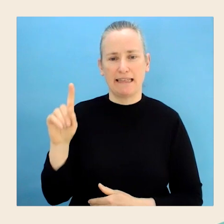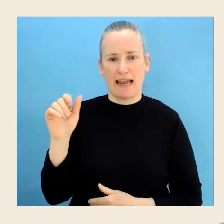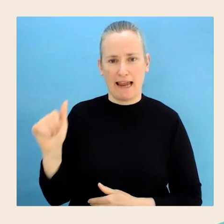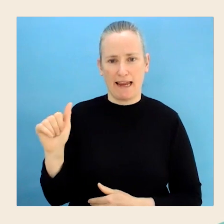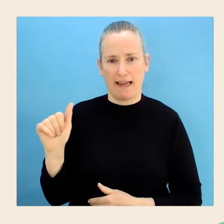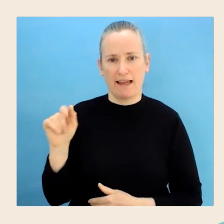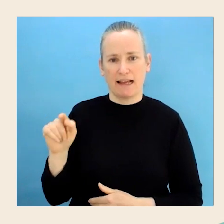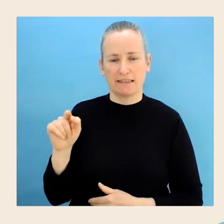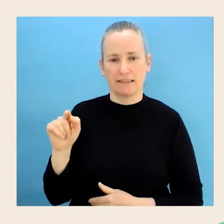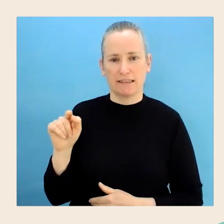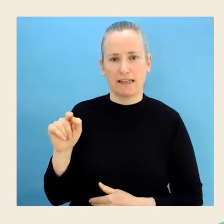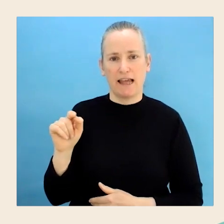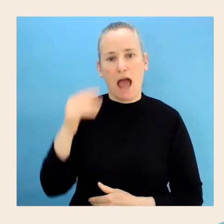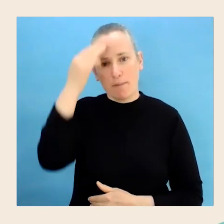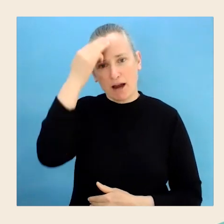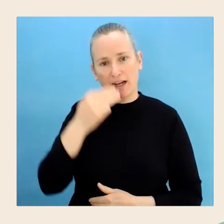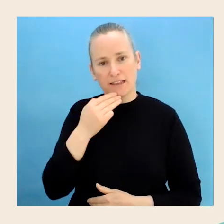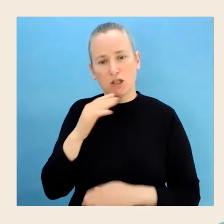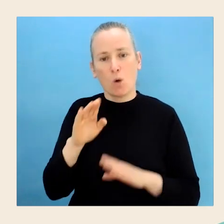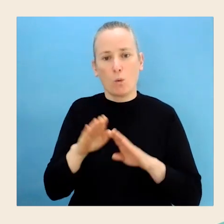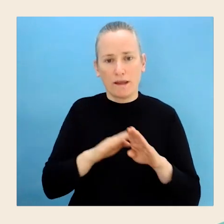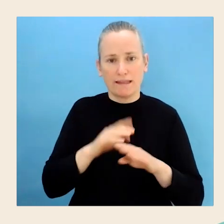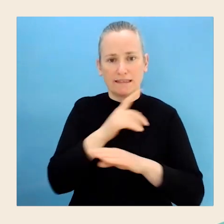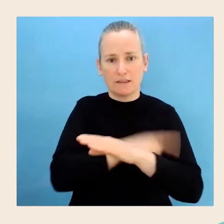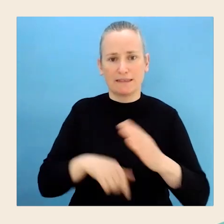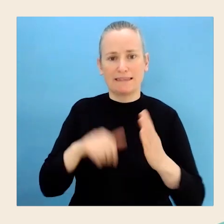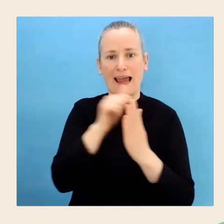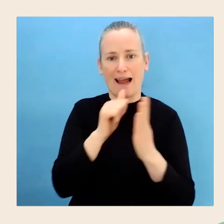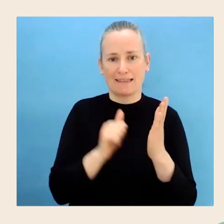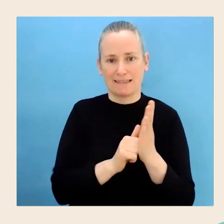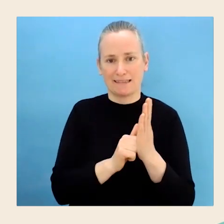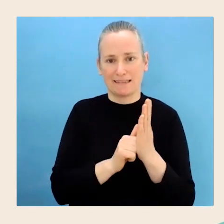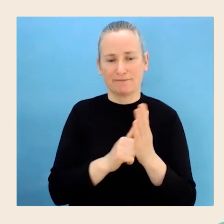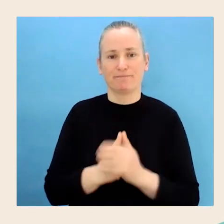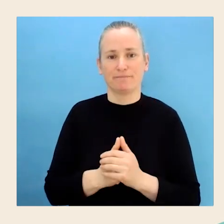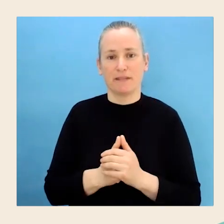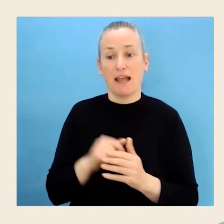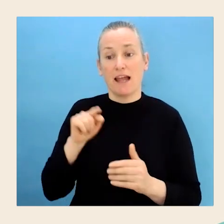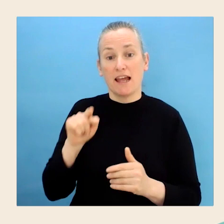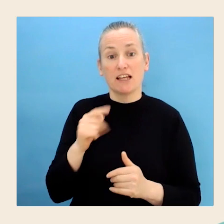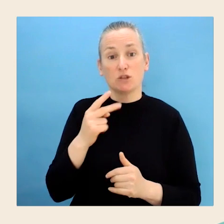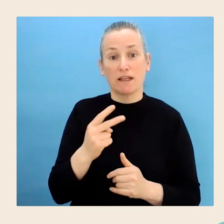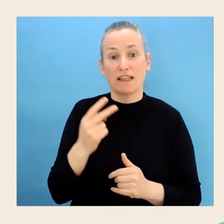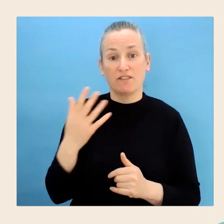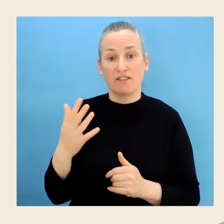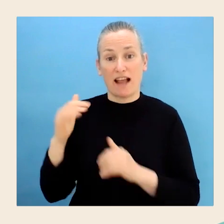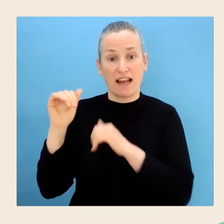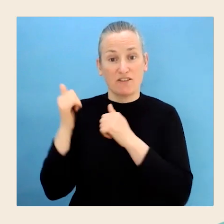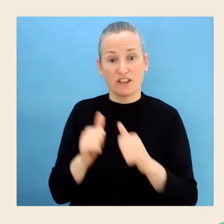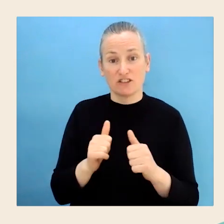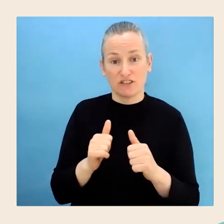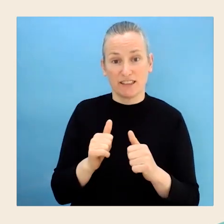which stands for the Americans with Disabilities Act. The 25th anniversary was coming up in 2015.